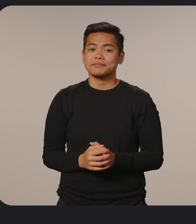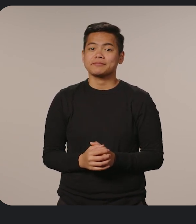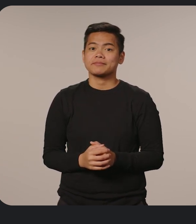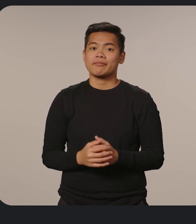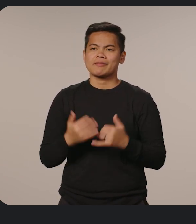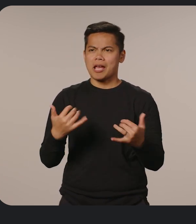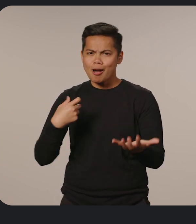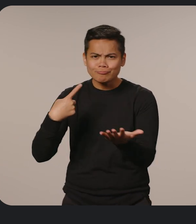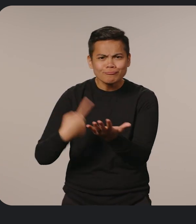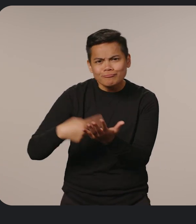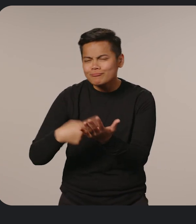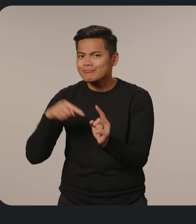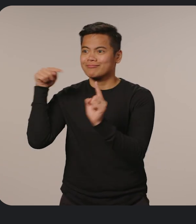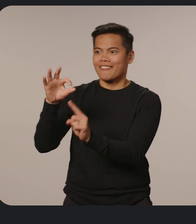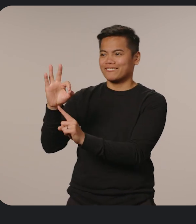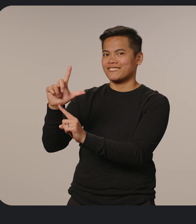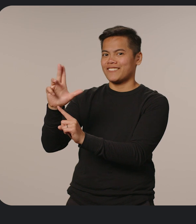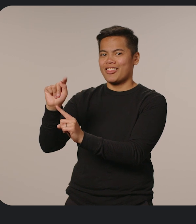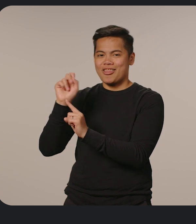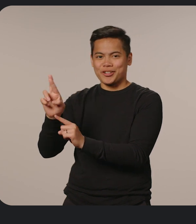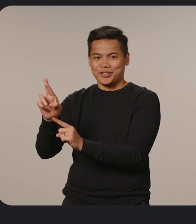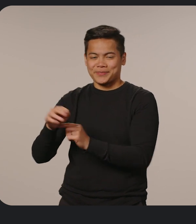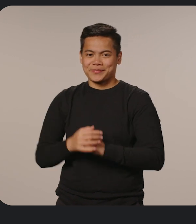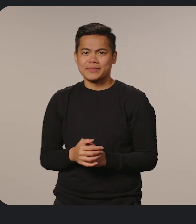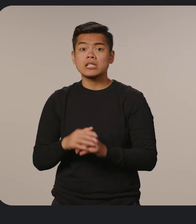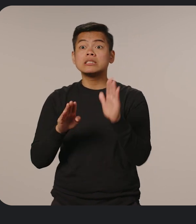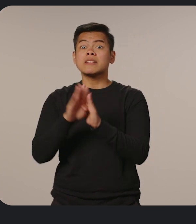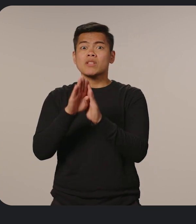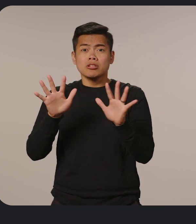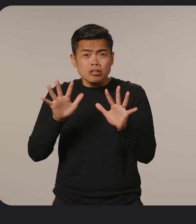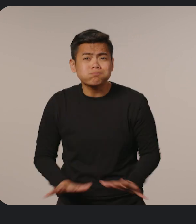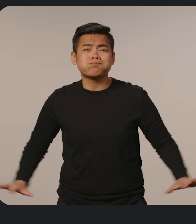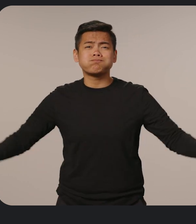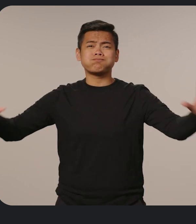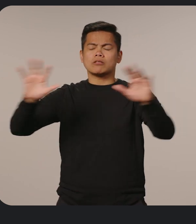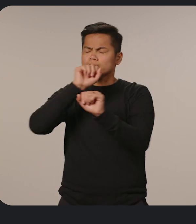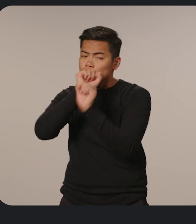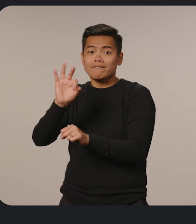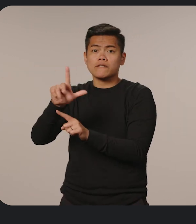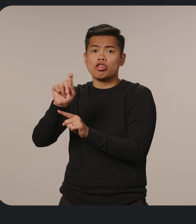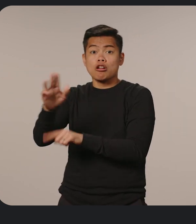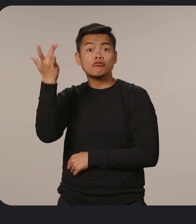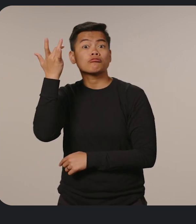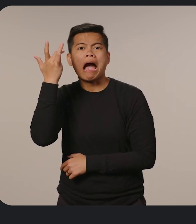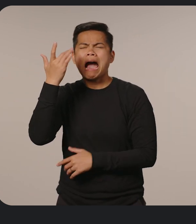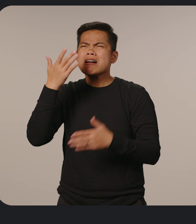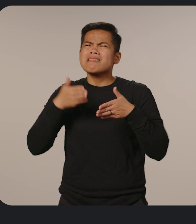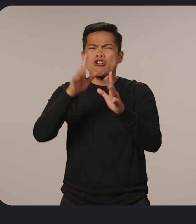now let's talk about some exciting updates in flutter developers around the world love flutter